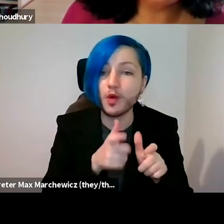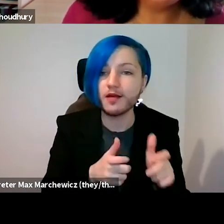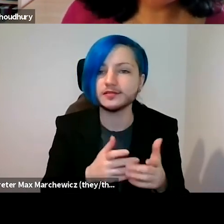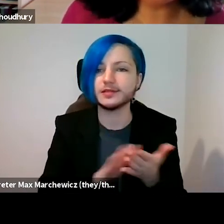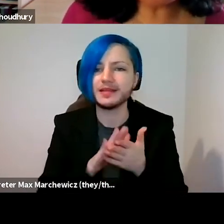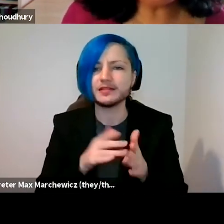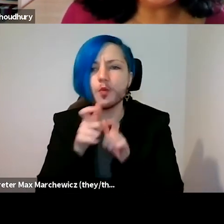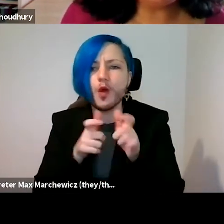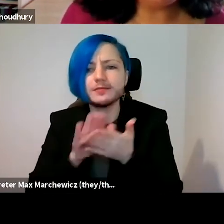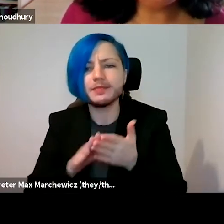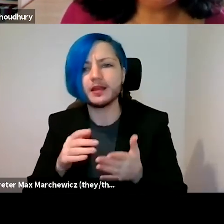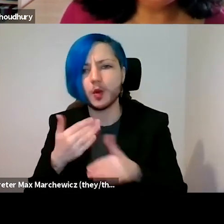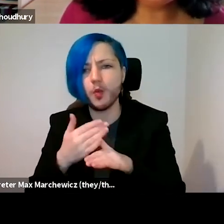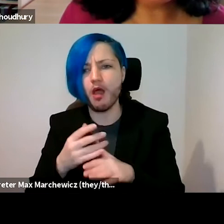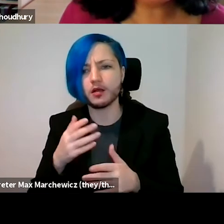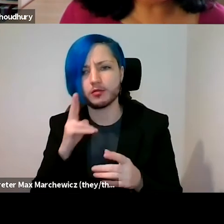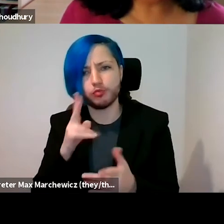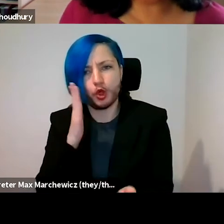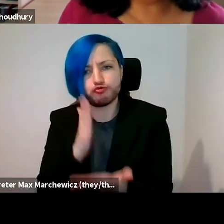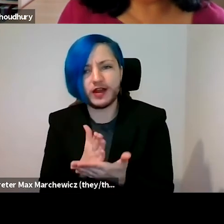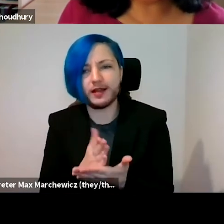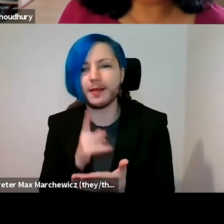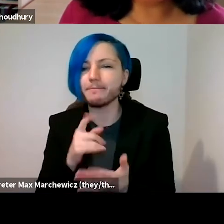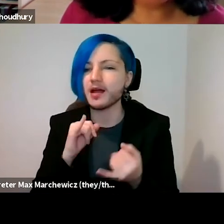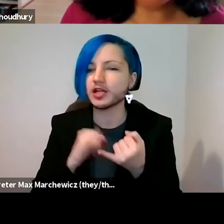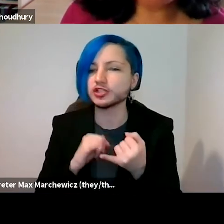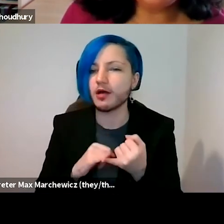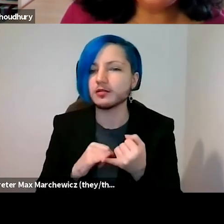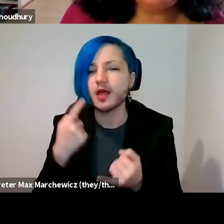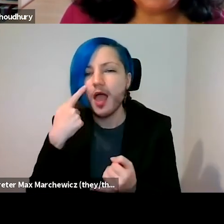a sense of authenticity, but seen widely, Scott's careful gleaning and use of Indian words,